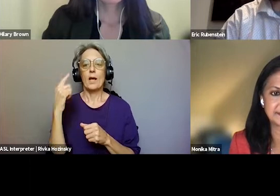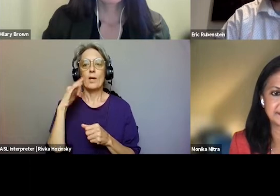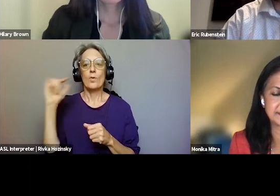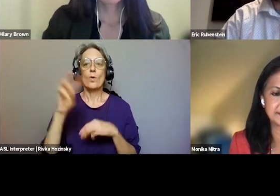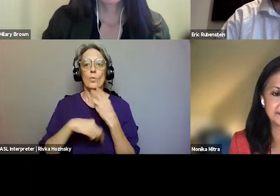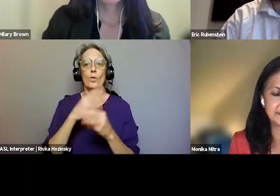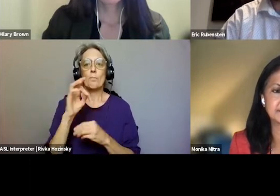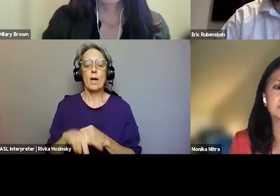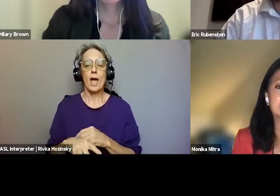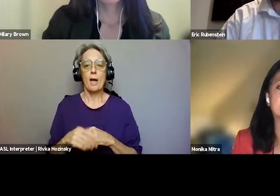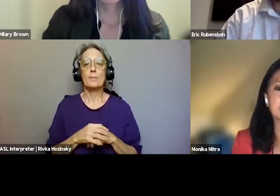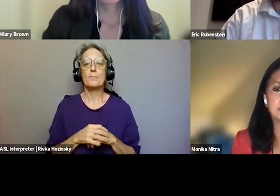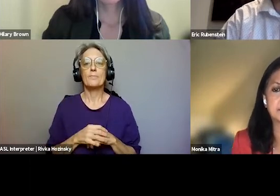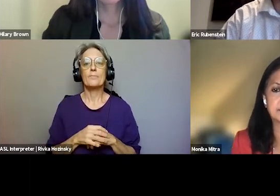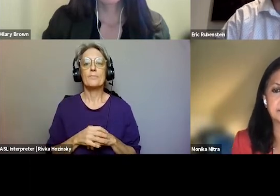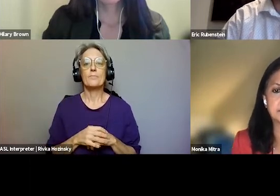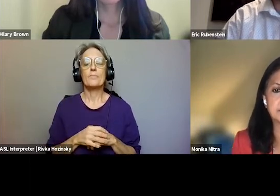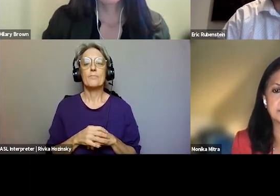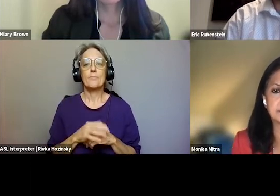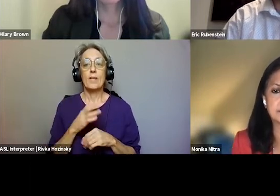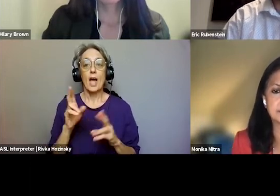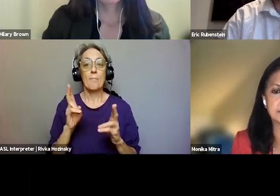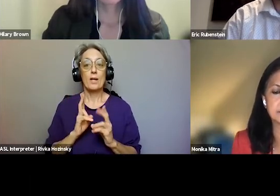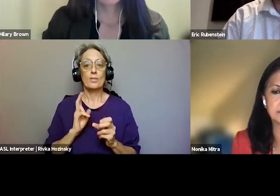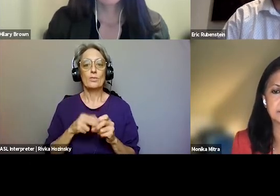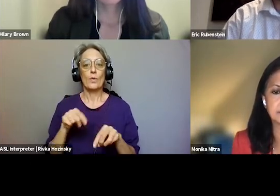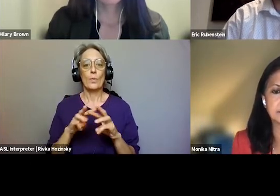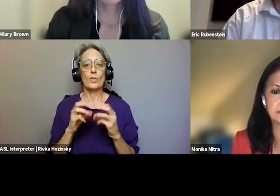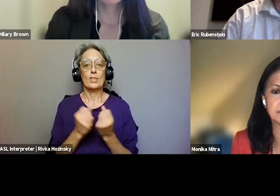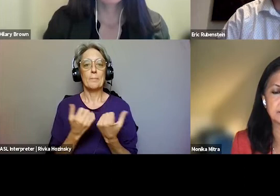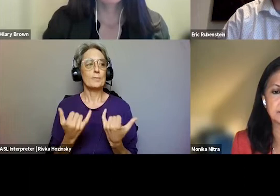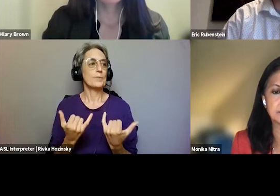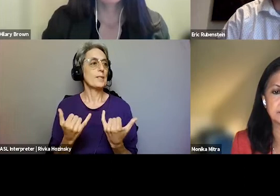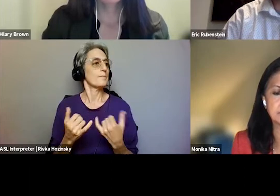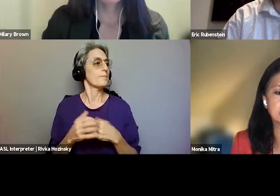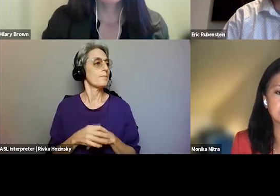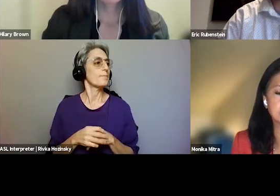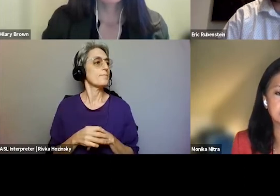be here today and be able to participate in this workshop. Some disclaimers right off the bat,